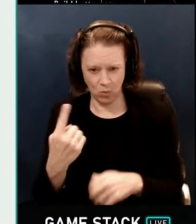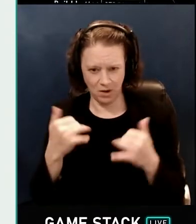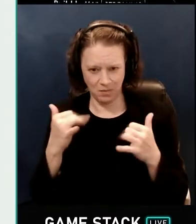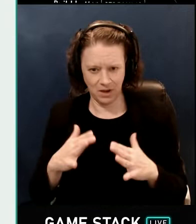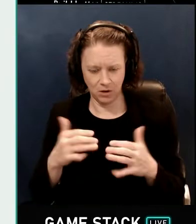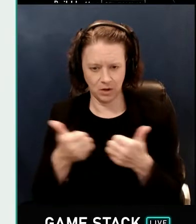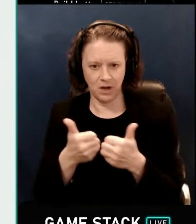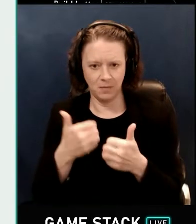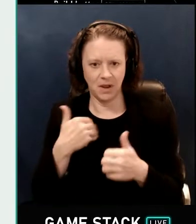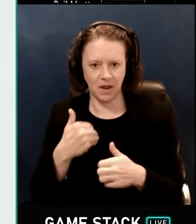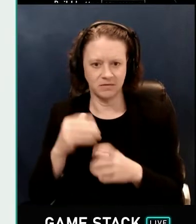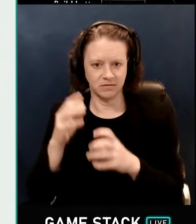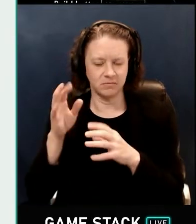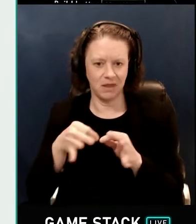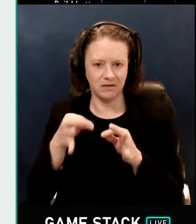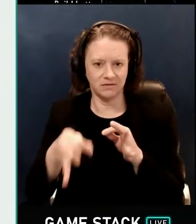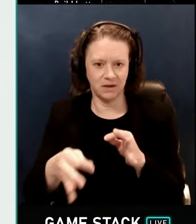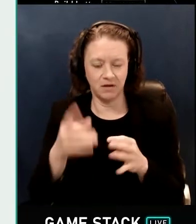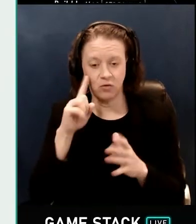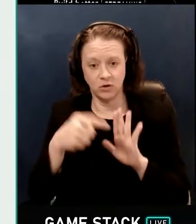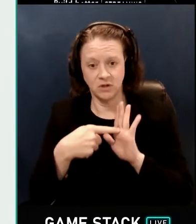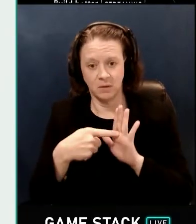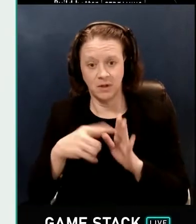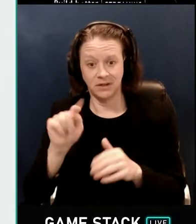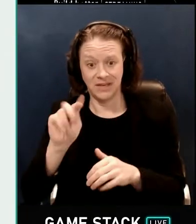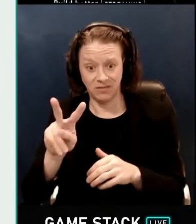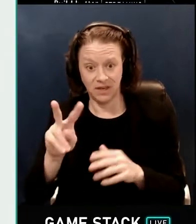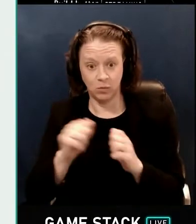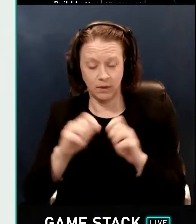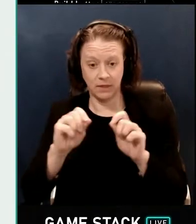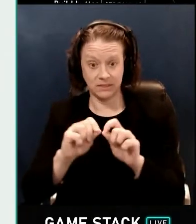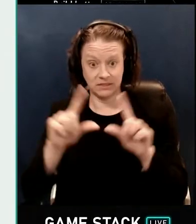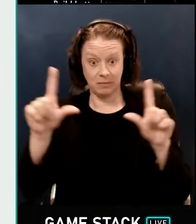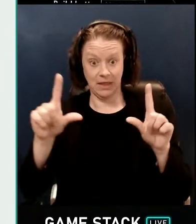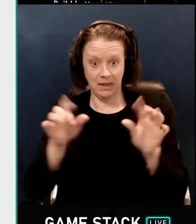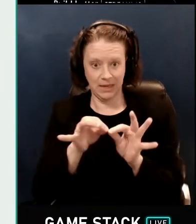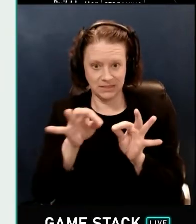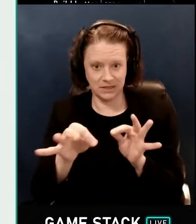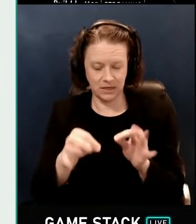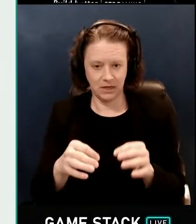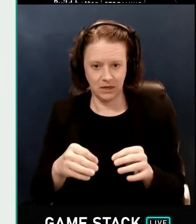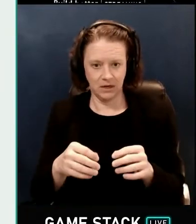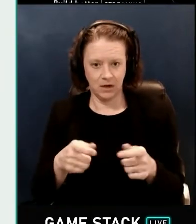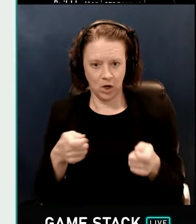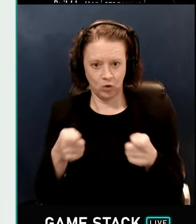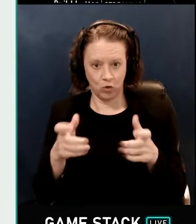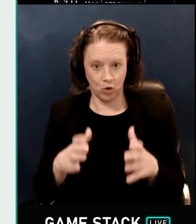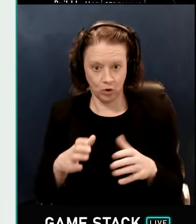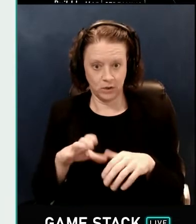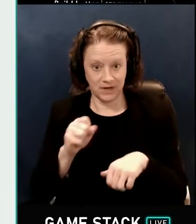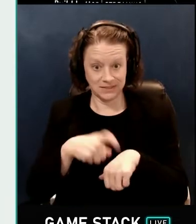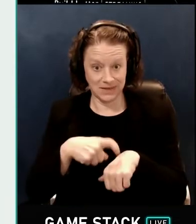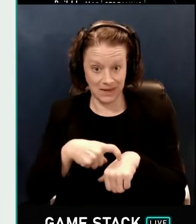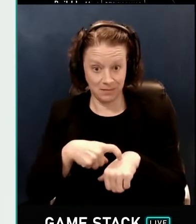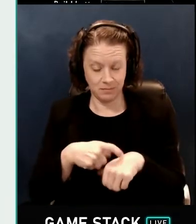that's from things like TV's with display latency, controllers take some time, and human brains added chunk of latency,